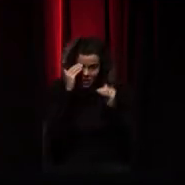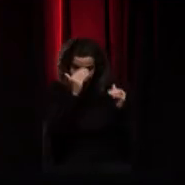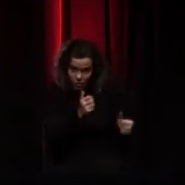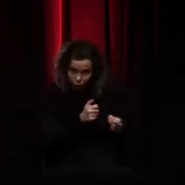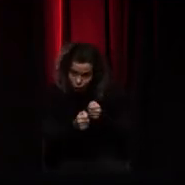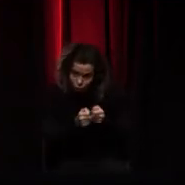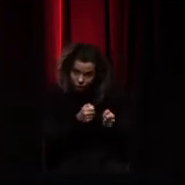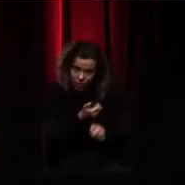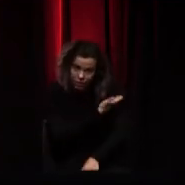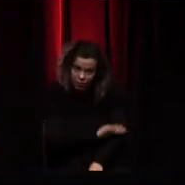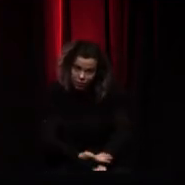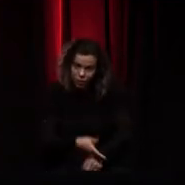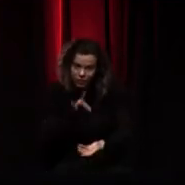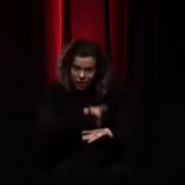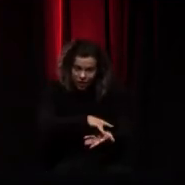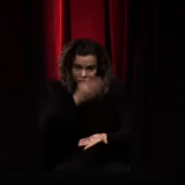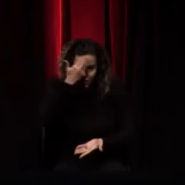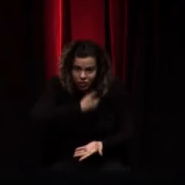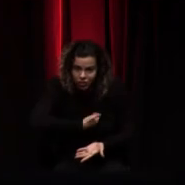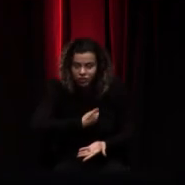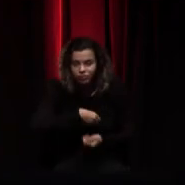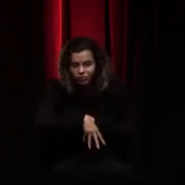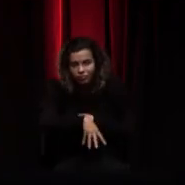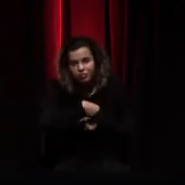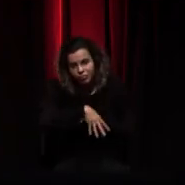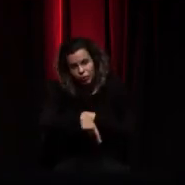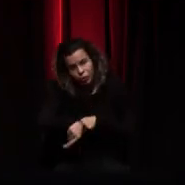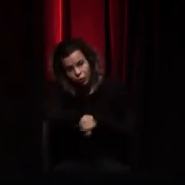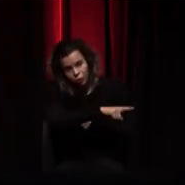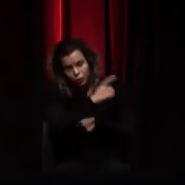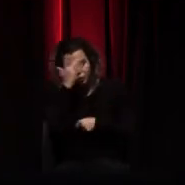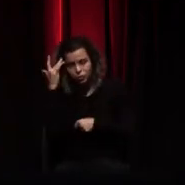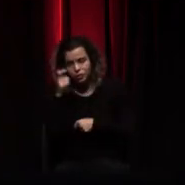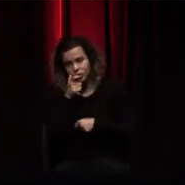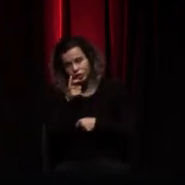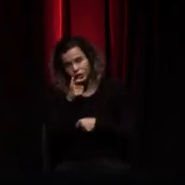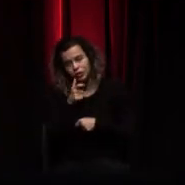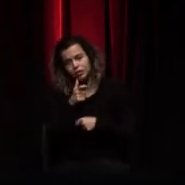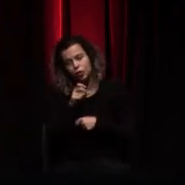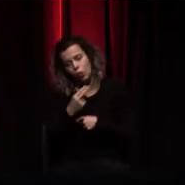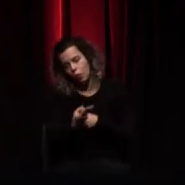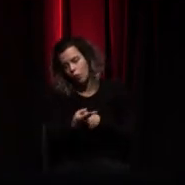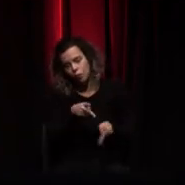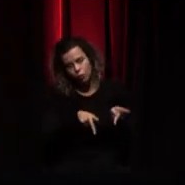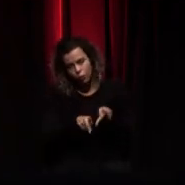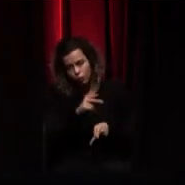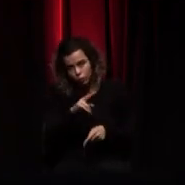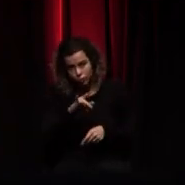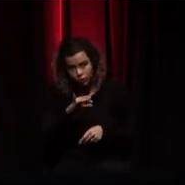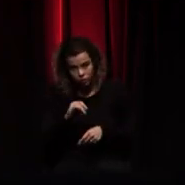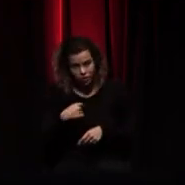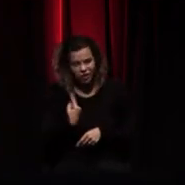Speak the truth to your audience. With certain clients we’ve had projects...